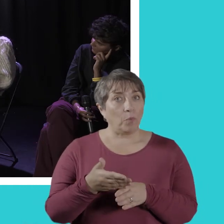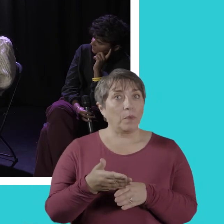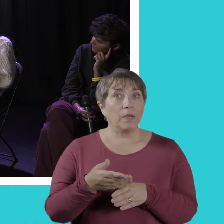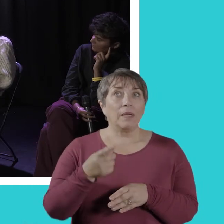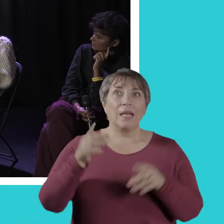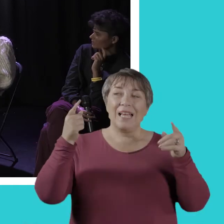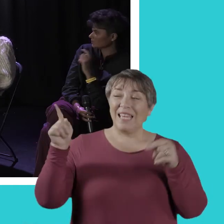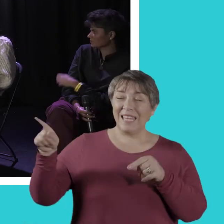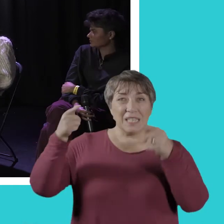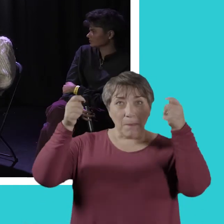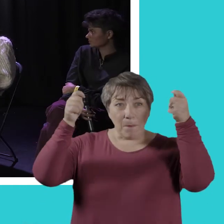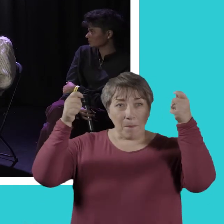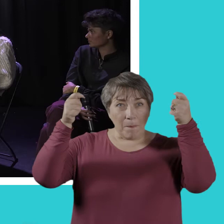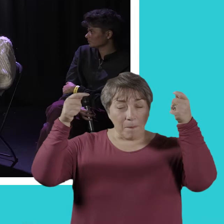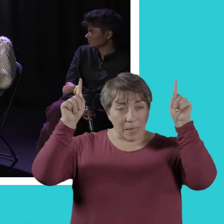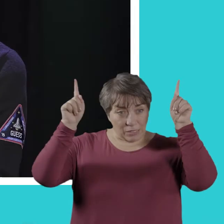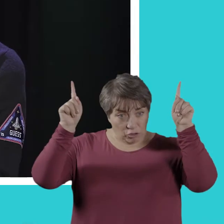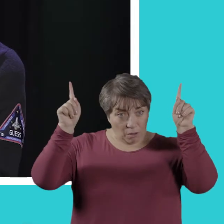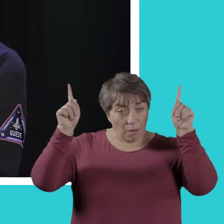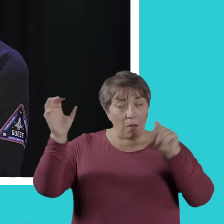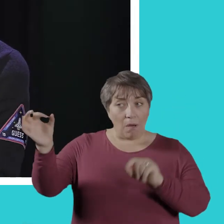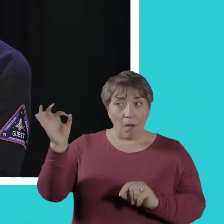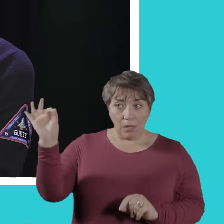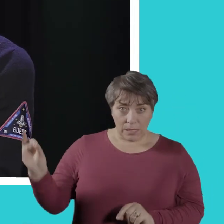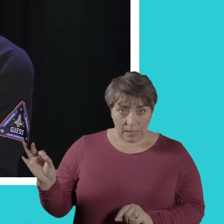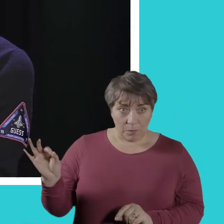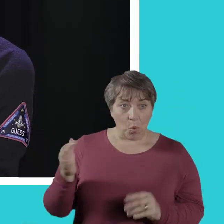and this is like 2006 2005. His manager asked him where do you want to be when you're my